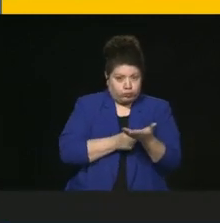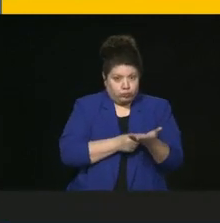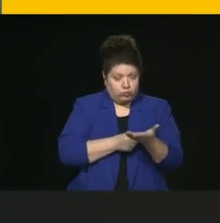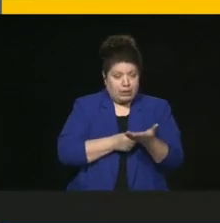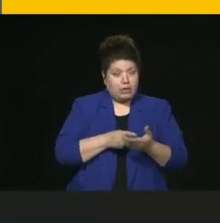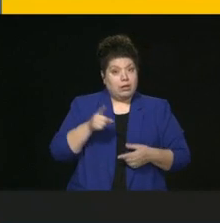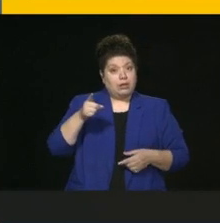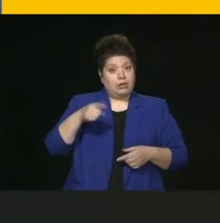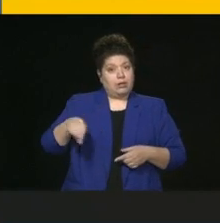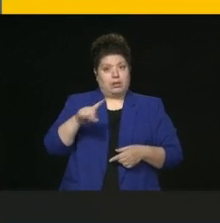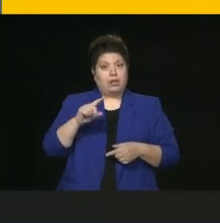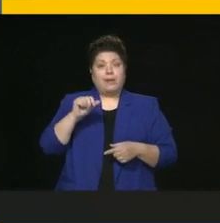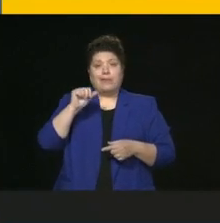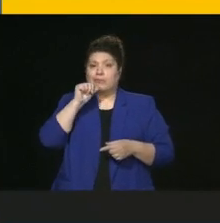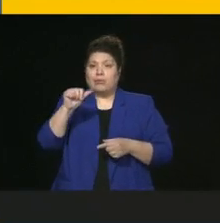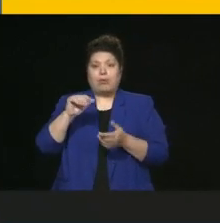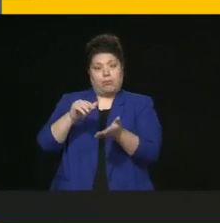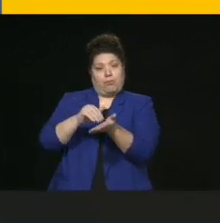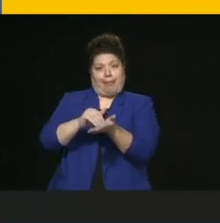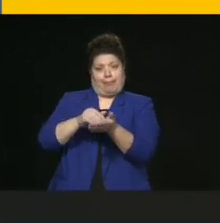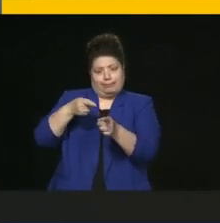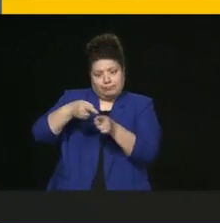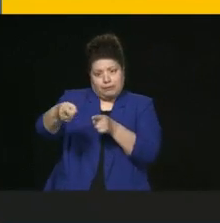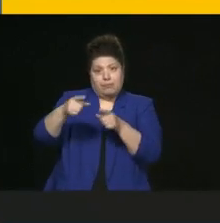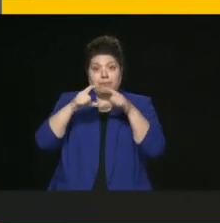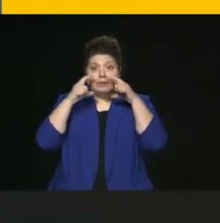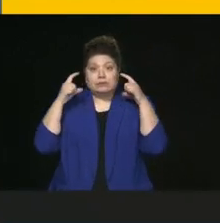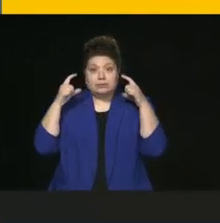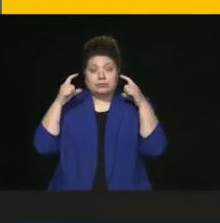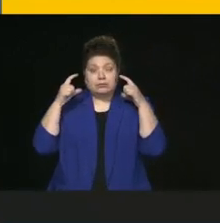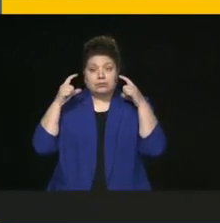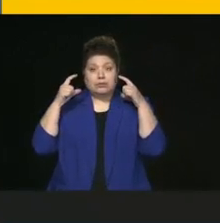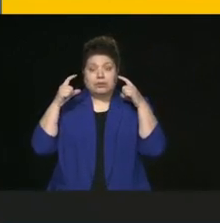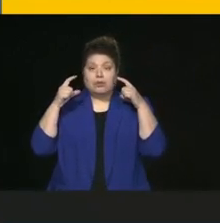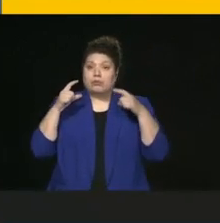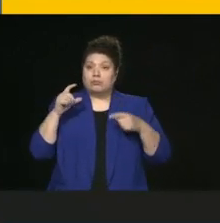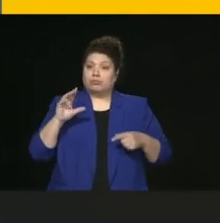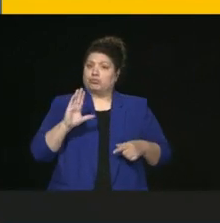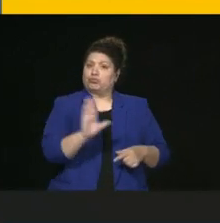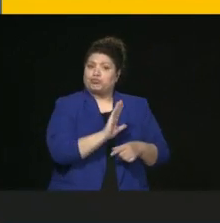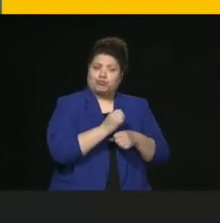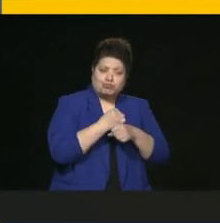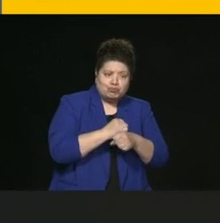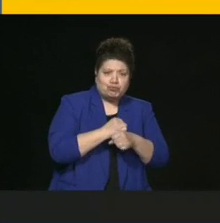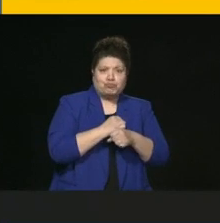COVID-19.